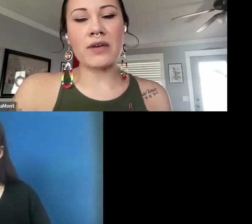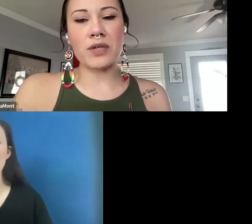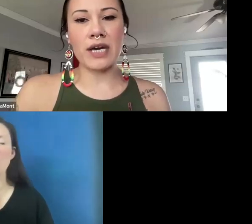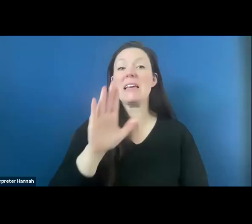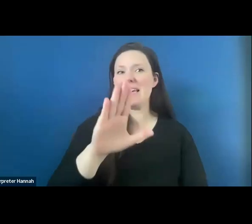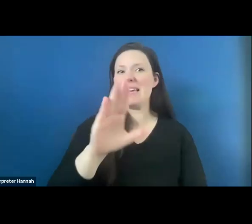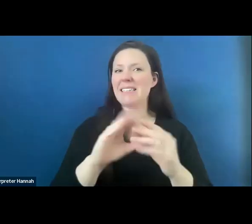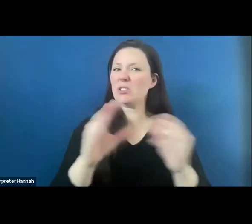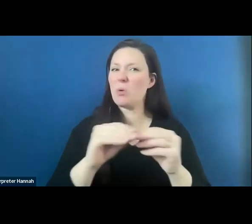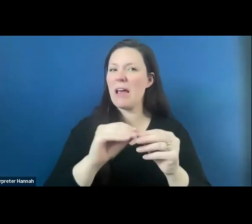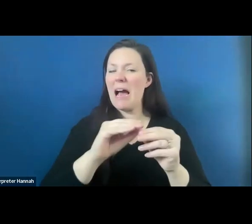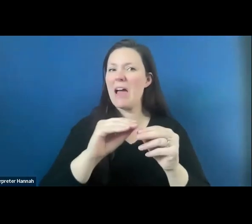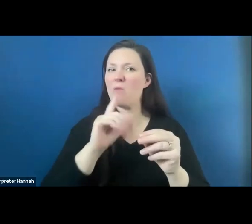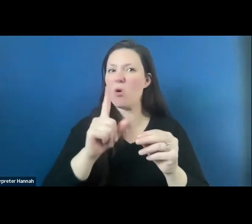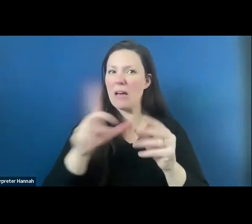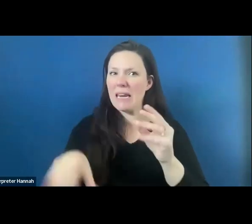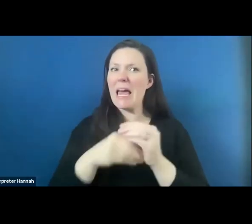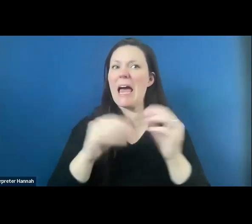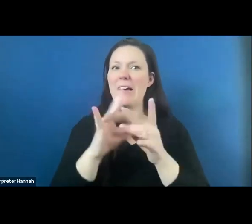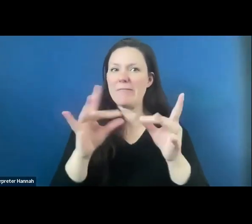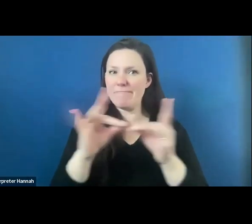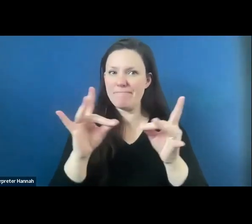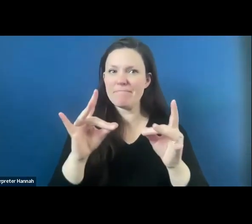and really kind of zoom back and really share some of the impacts